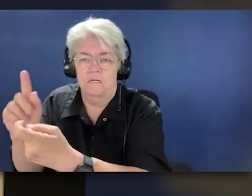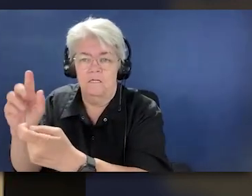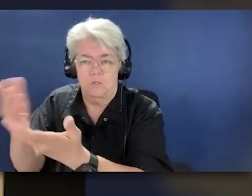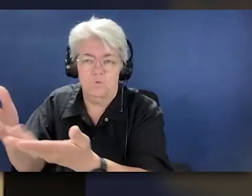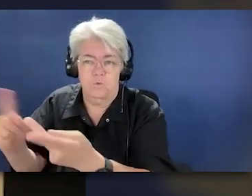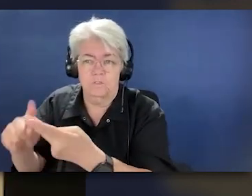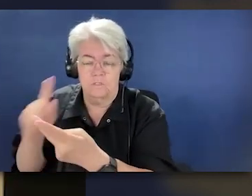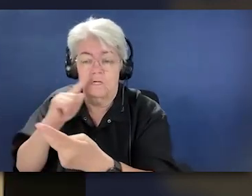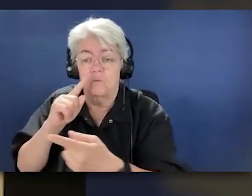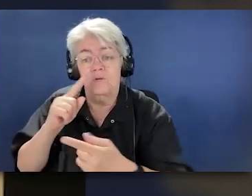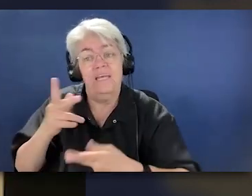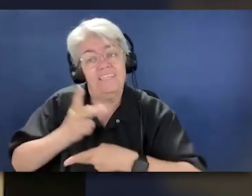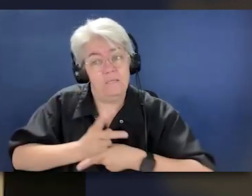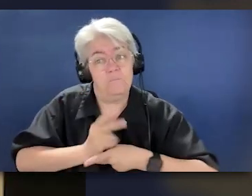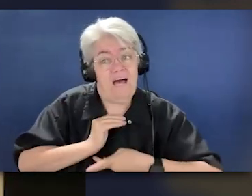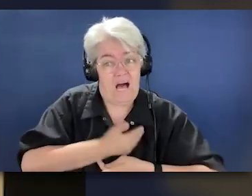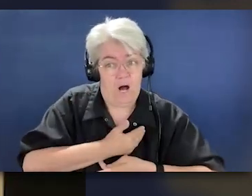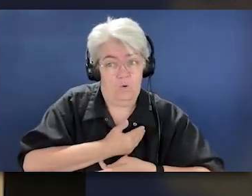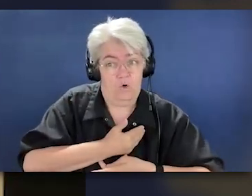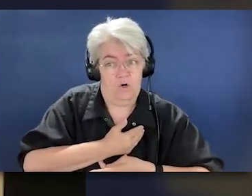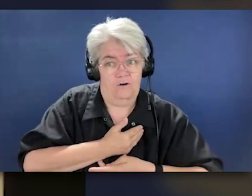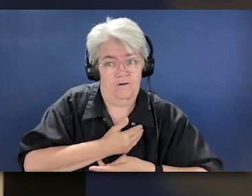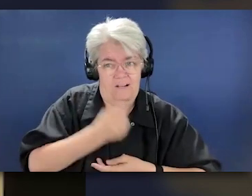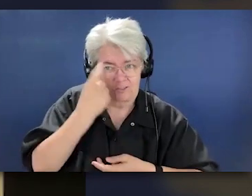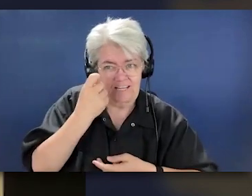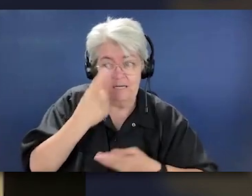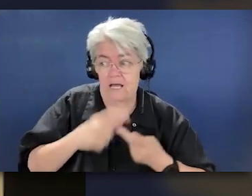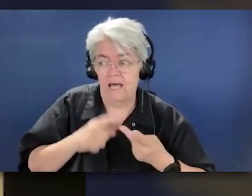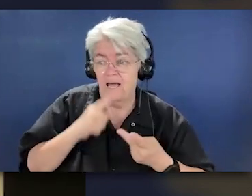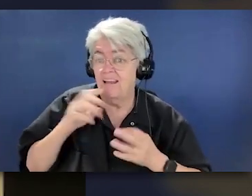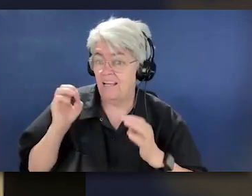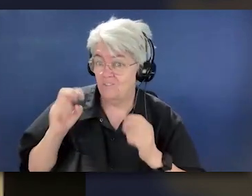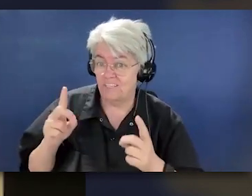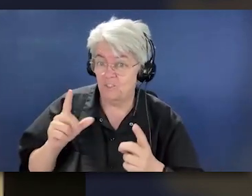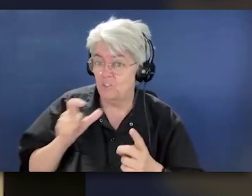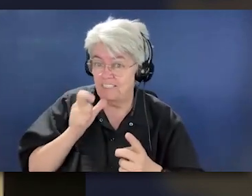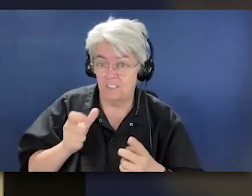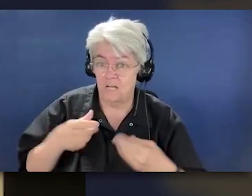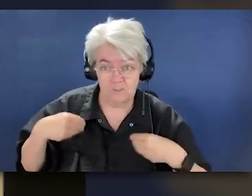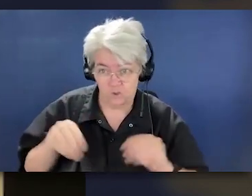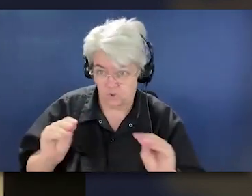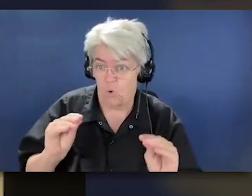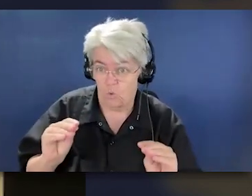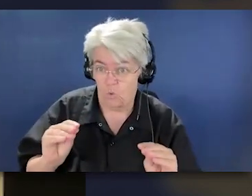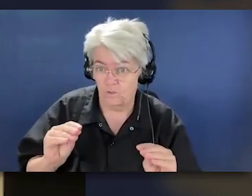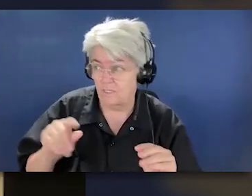and insist that, no, education is not something that’s being sold to us by vendors, but rather